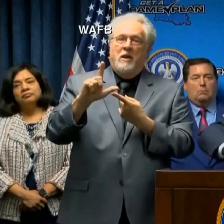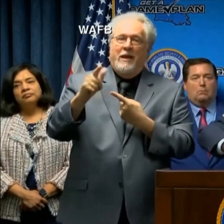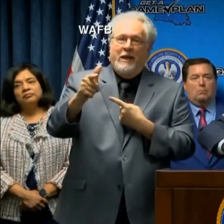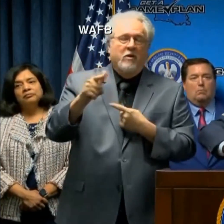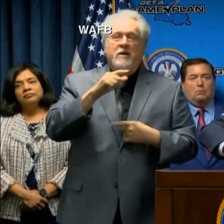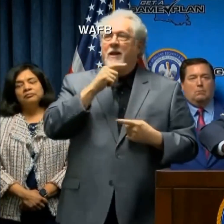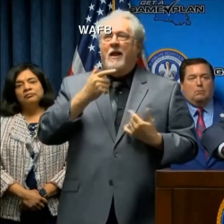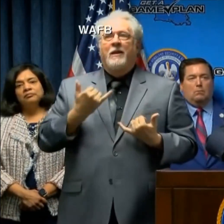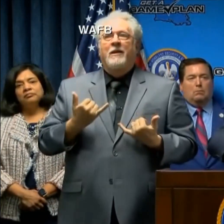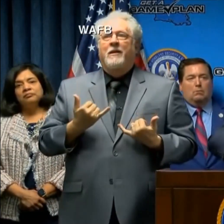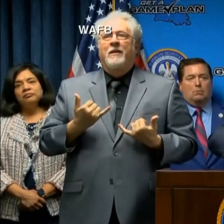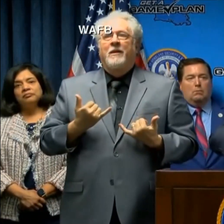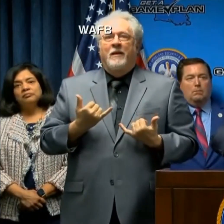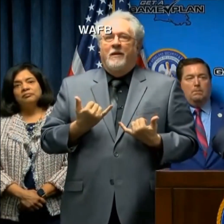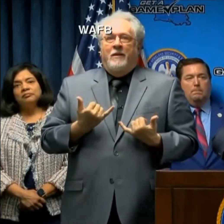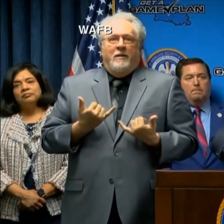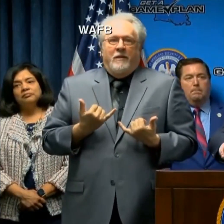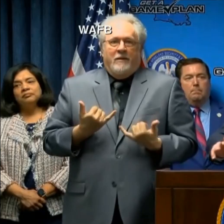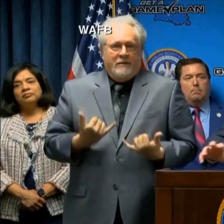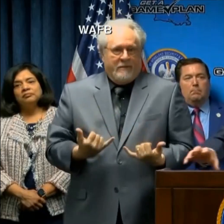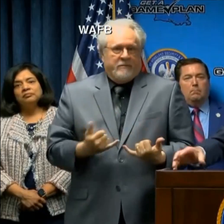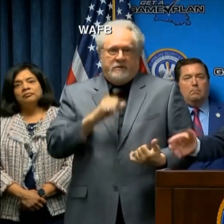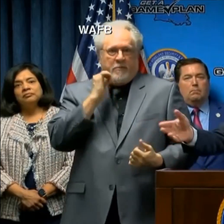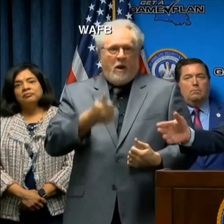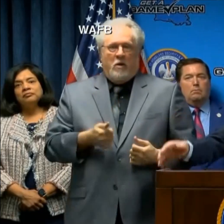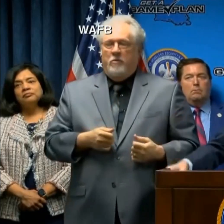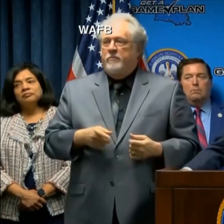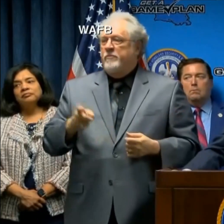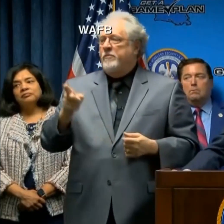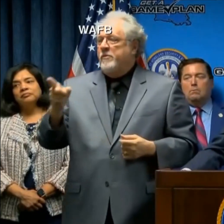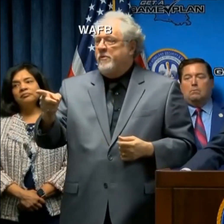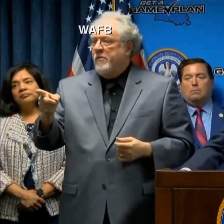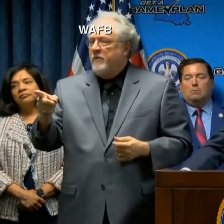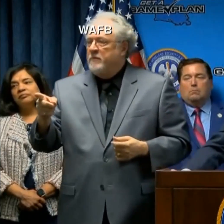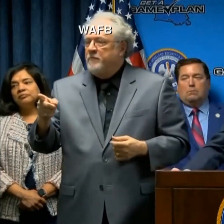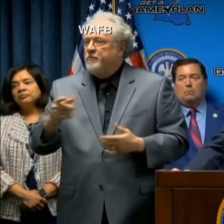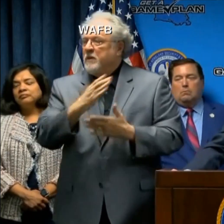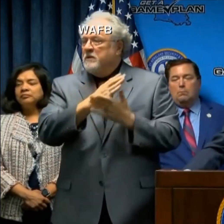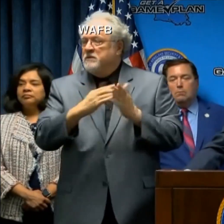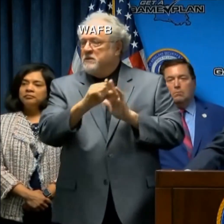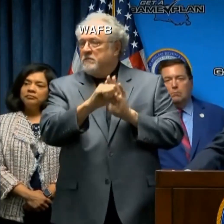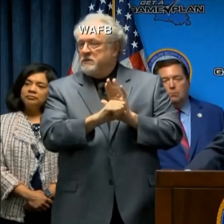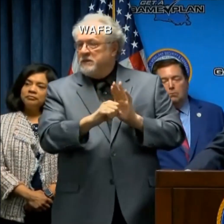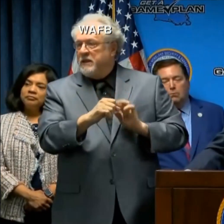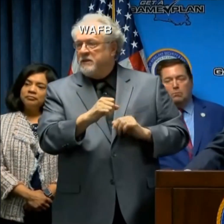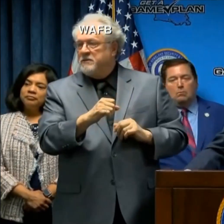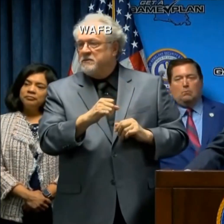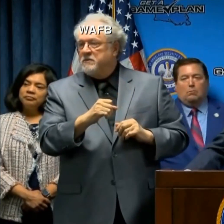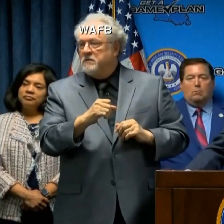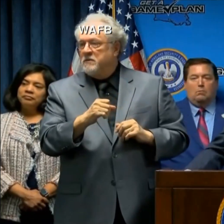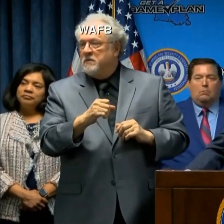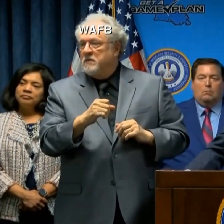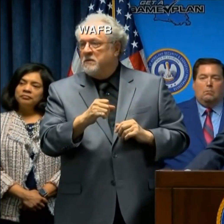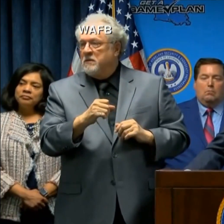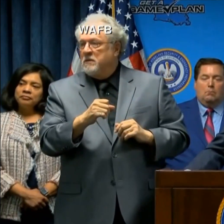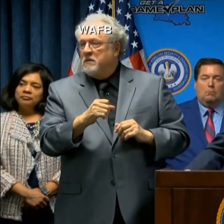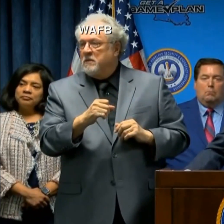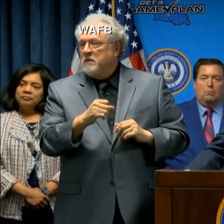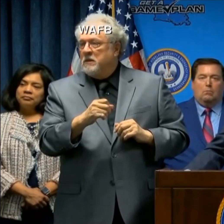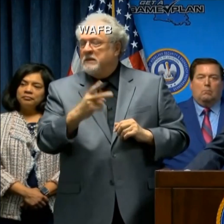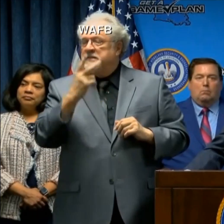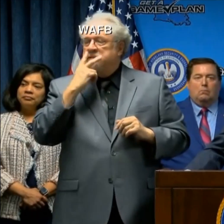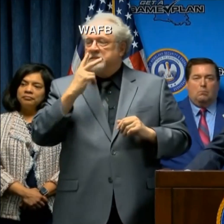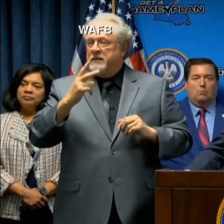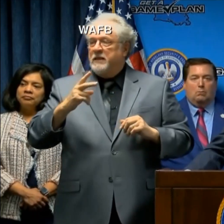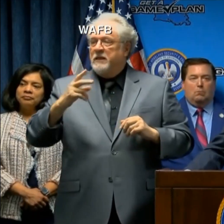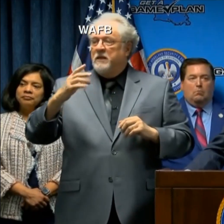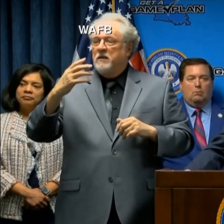these things are going to start tomorrow we've seen officials say that they are